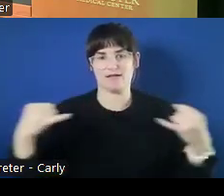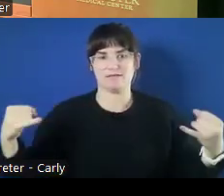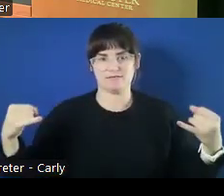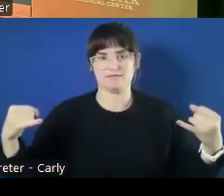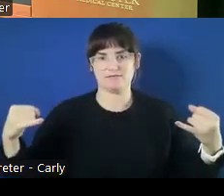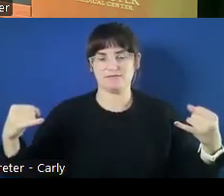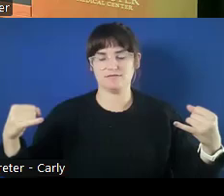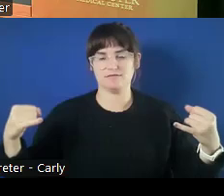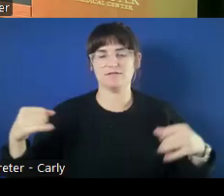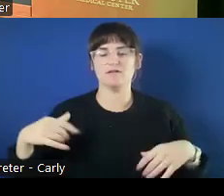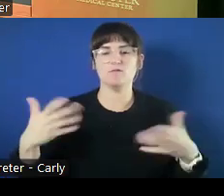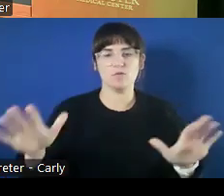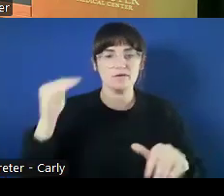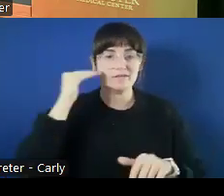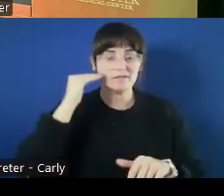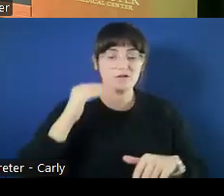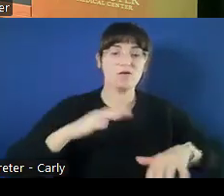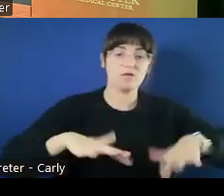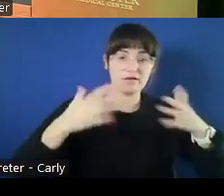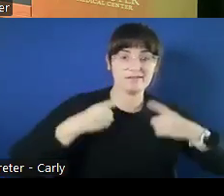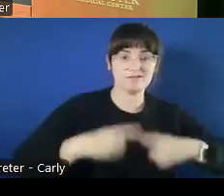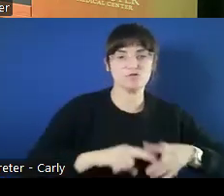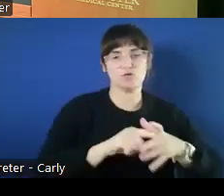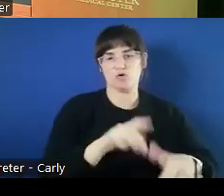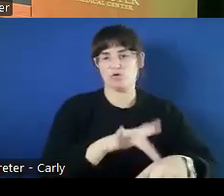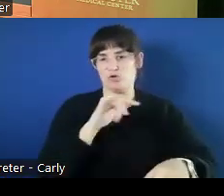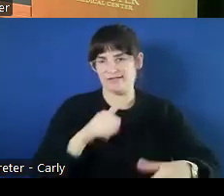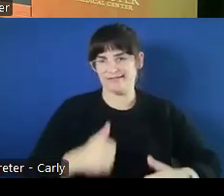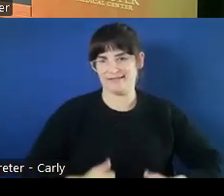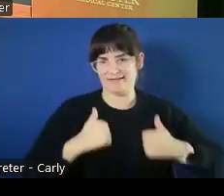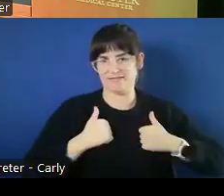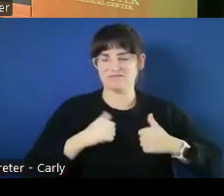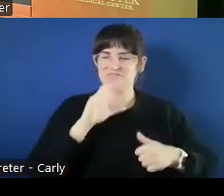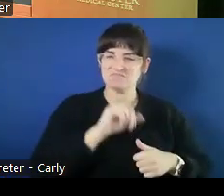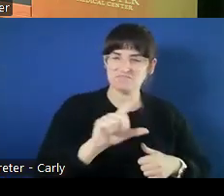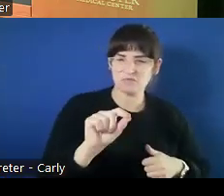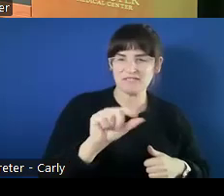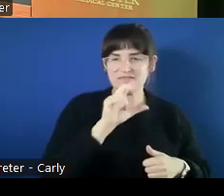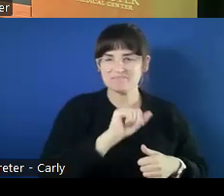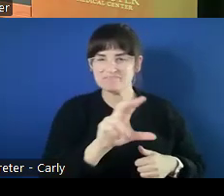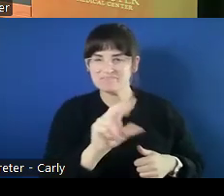that depression and anxiety disorders start early in life kind of like in your 20s and your 30s um